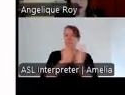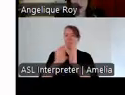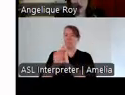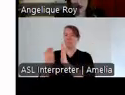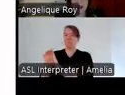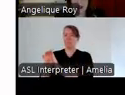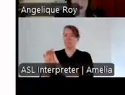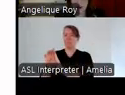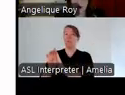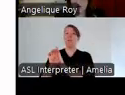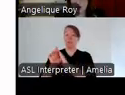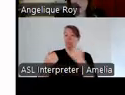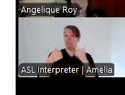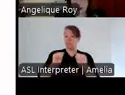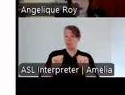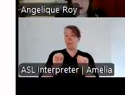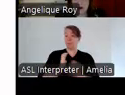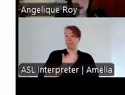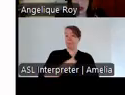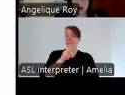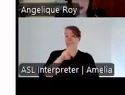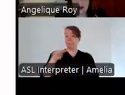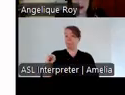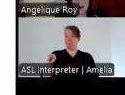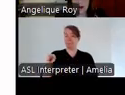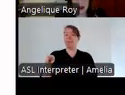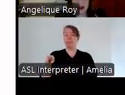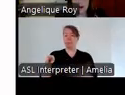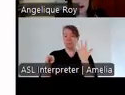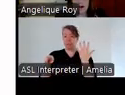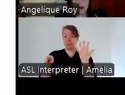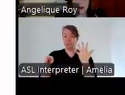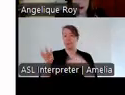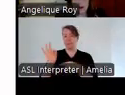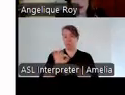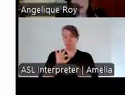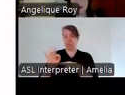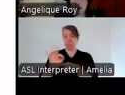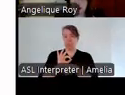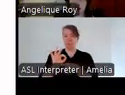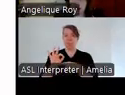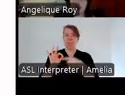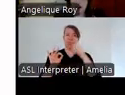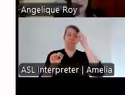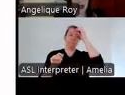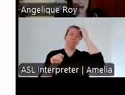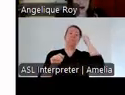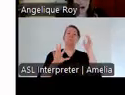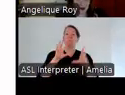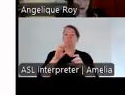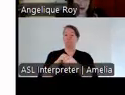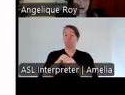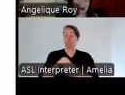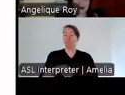We decided upon five functions for which icons could be applied moving forward. These include: Captioned Video.